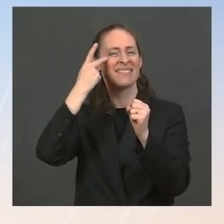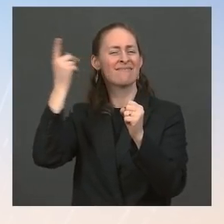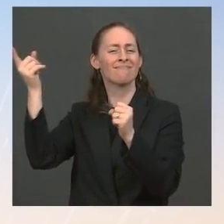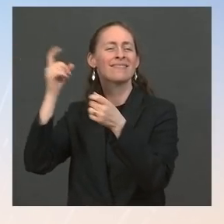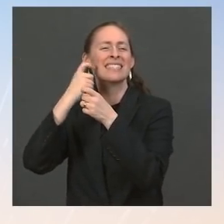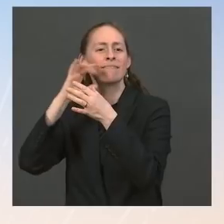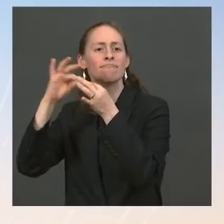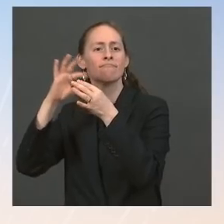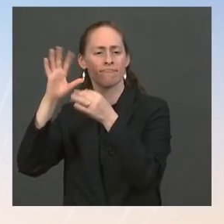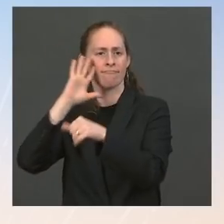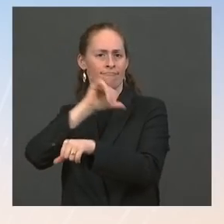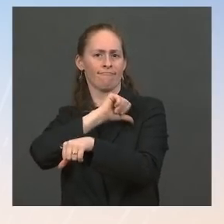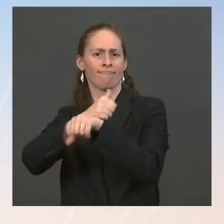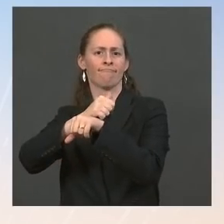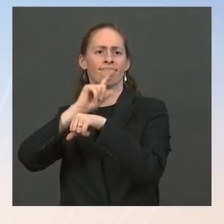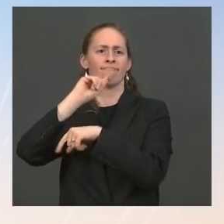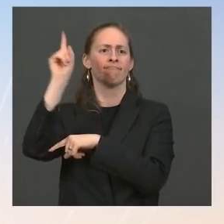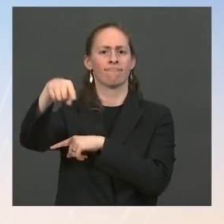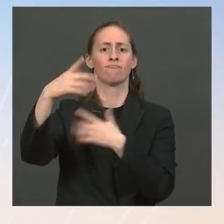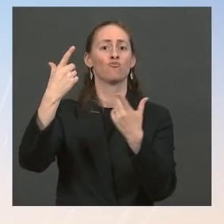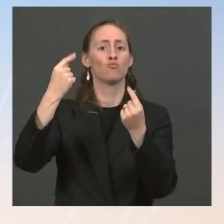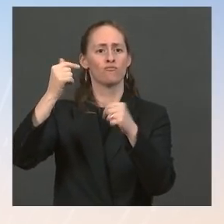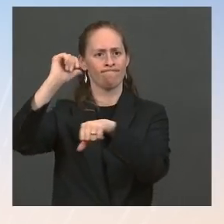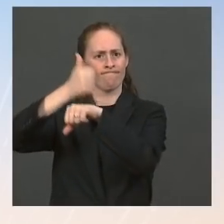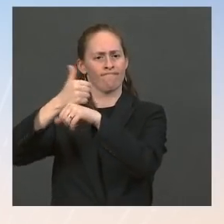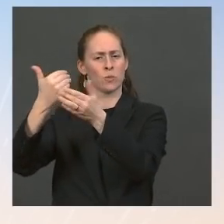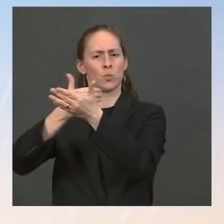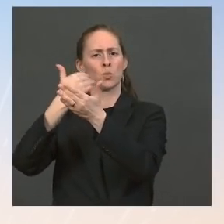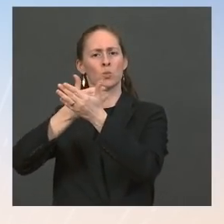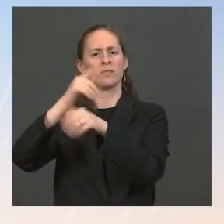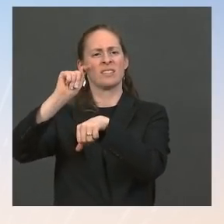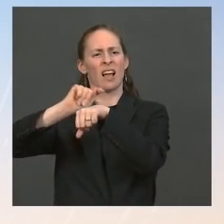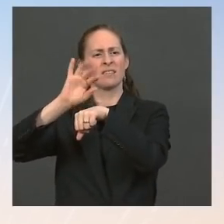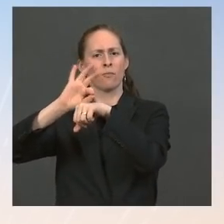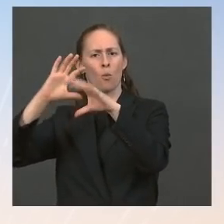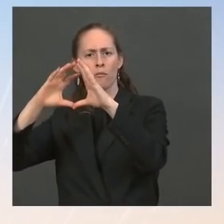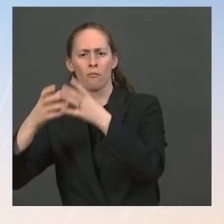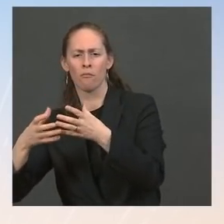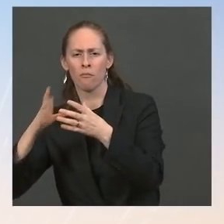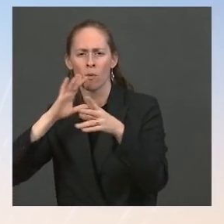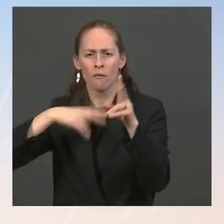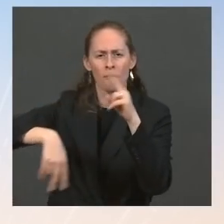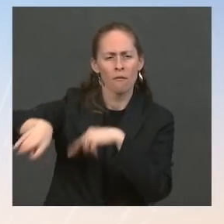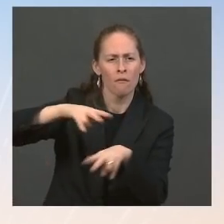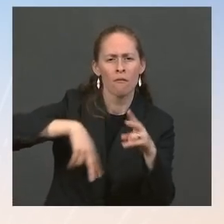name somebody who's going to oversee it. And we're going to get components of this done as quickly as possible.